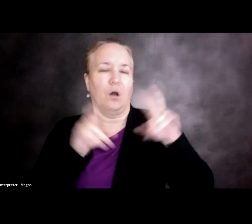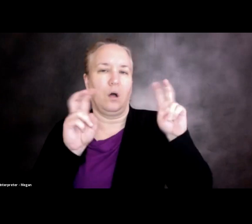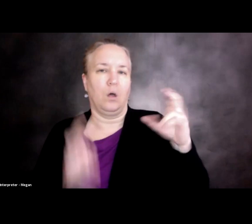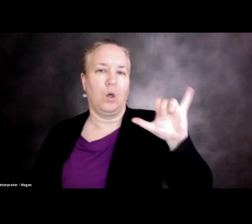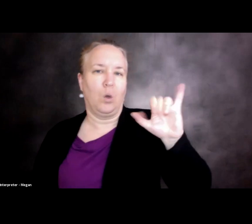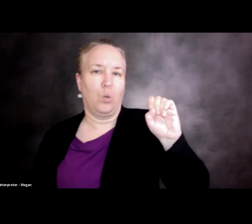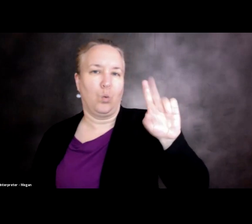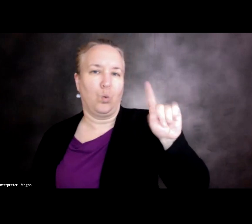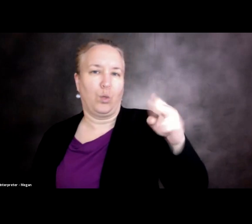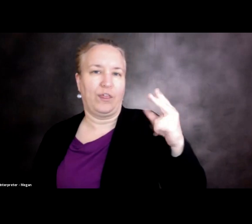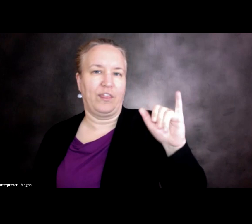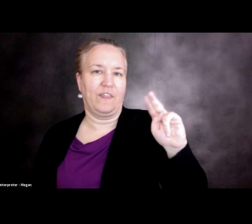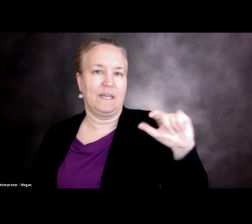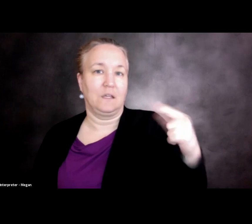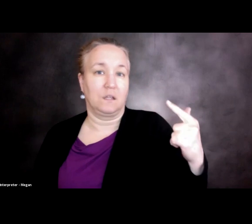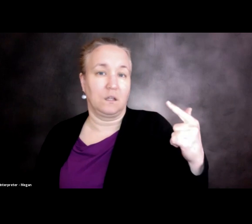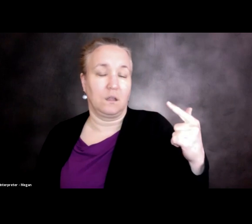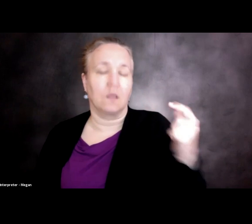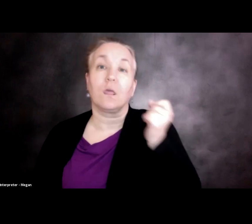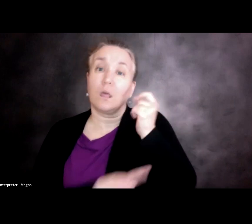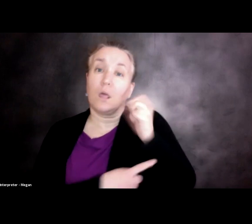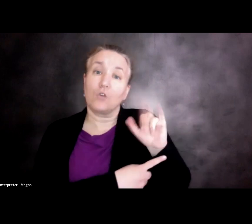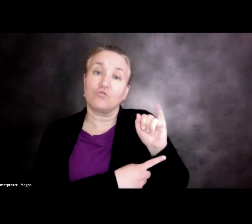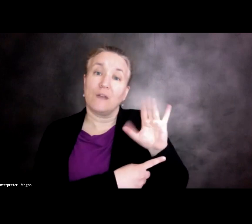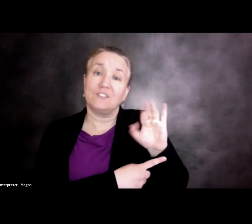And while racialization always imposed constraints